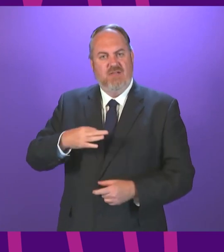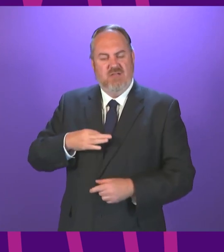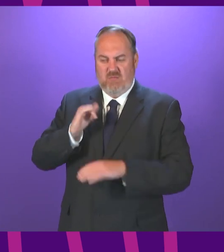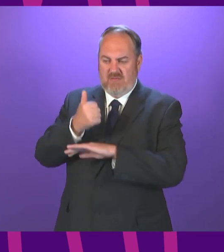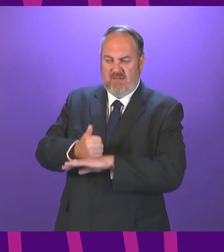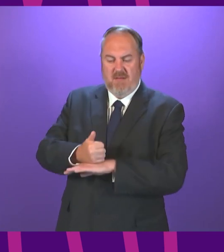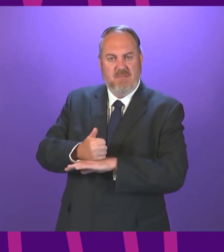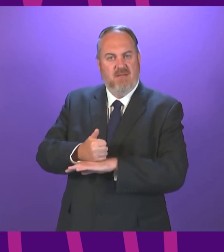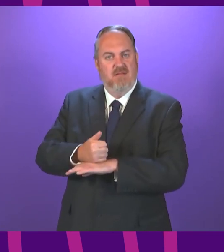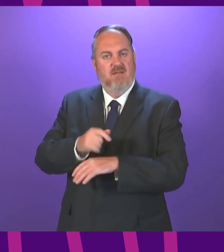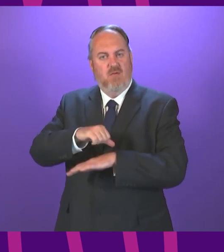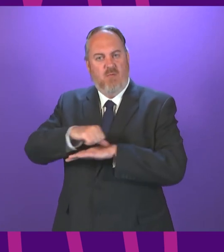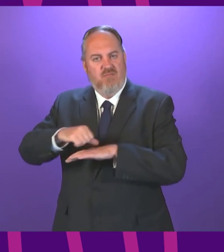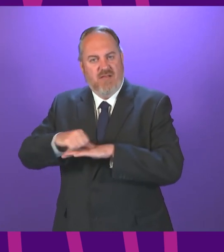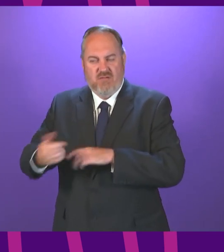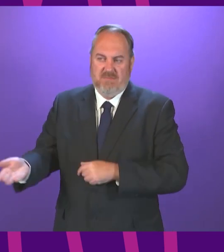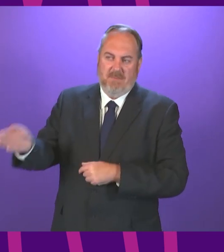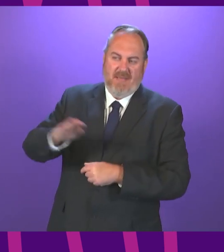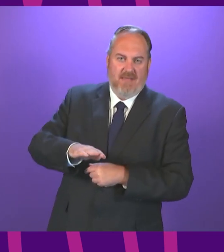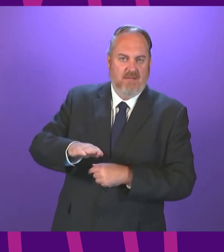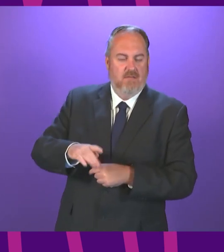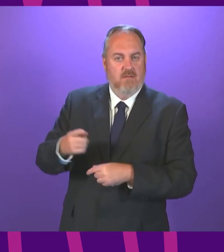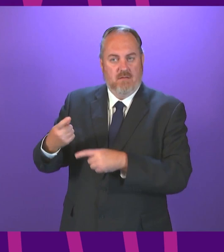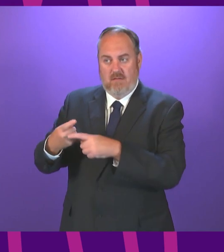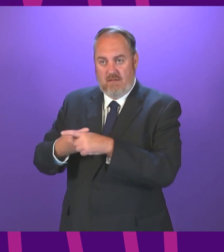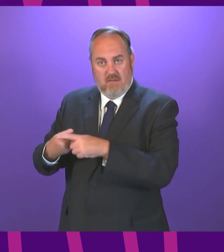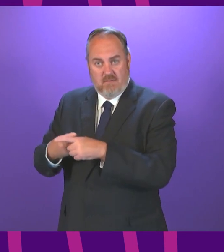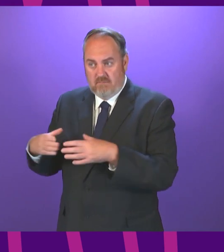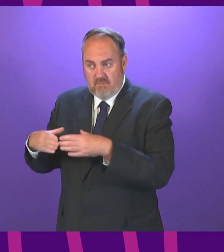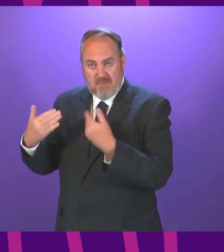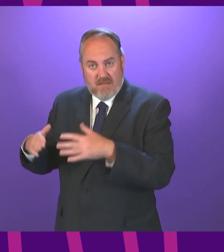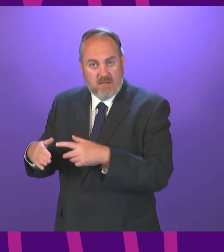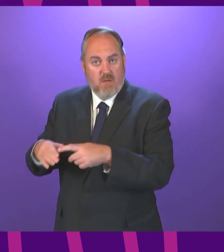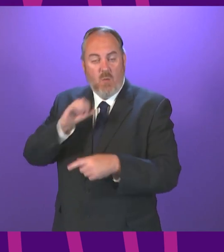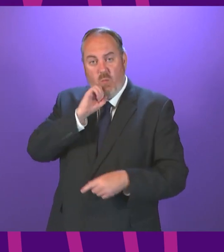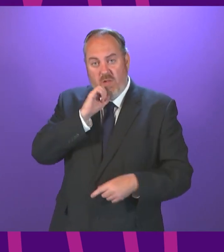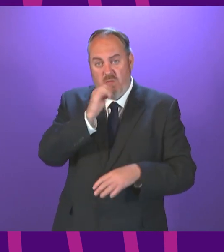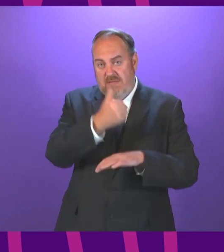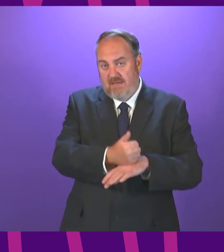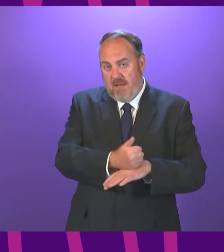times under control. Will her Government commit to such a clinician-led fund? Furthermore,